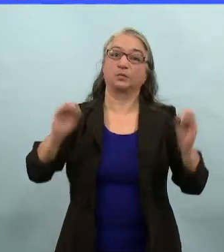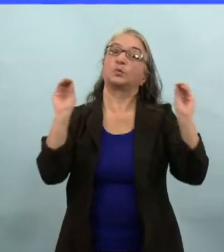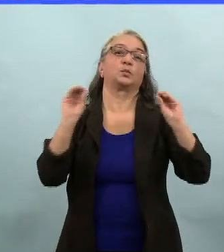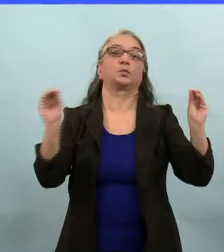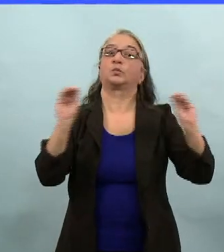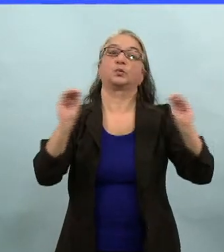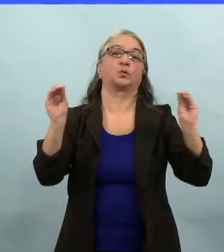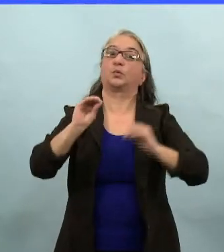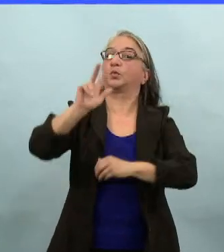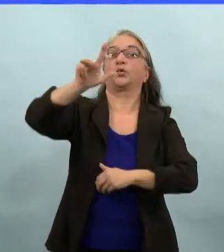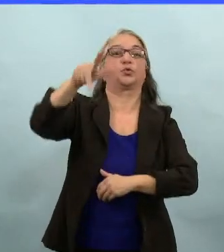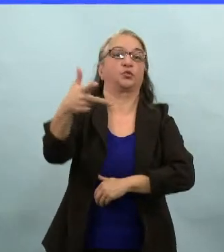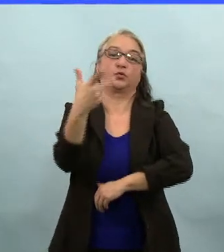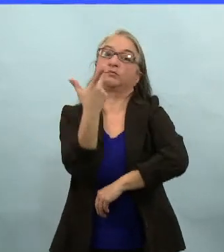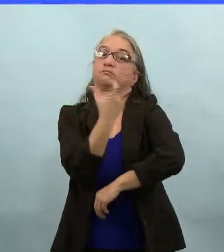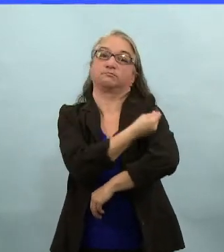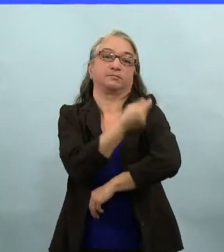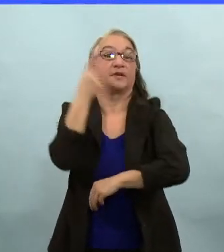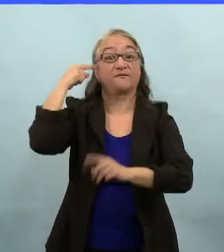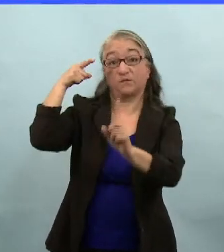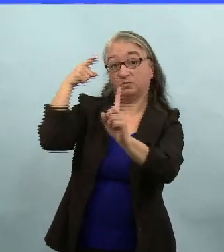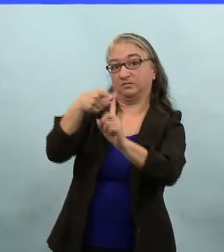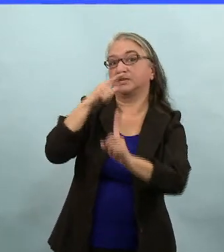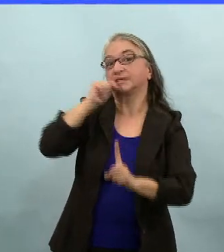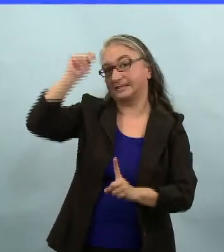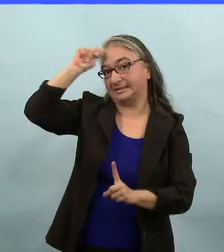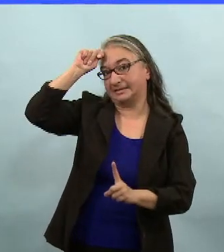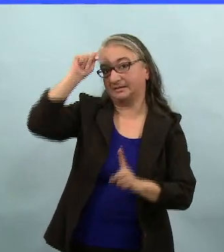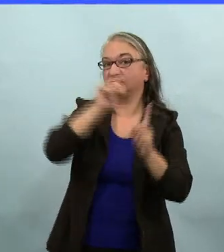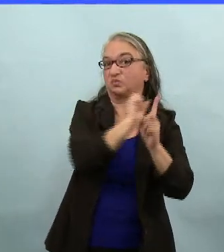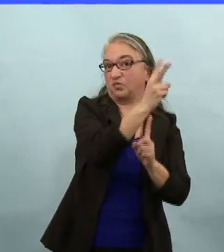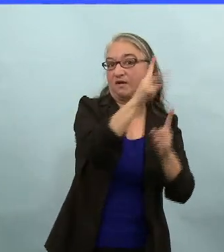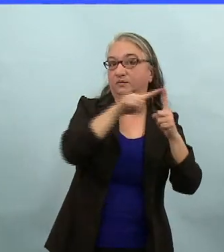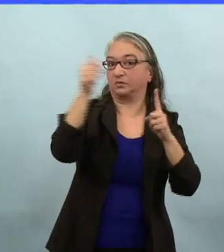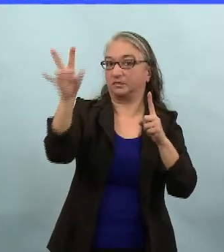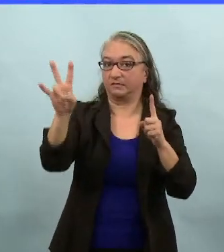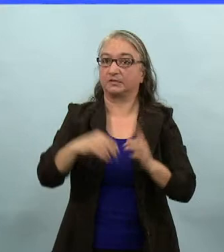but nasty is looking at this situation and we're hopeful that we'll receive guidance from them